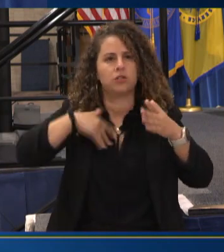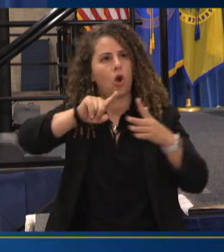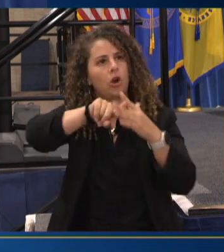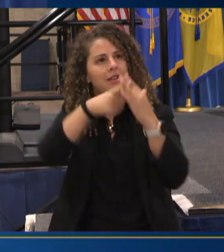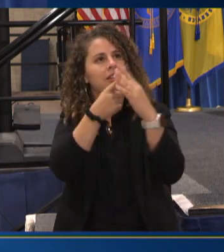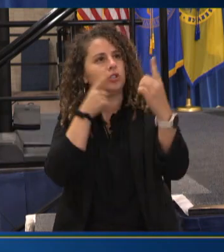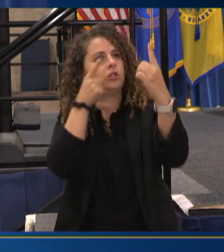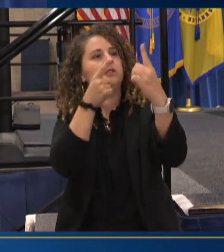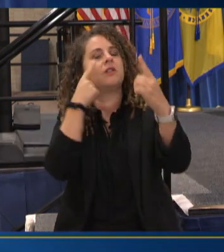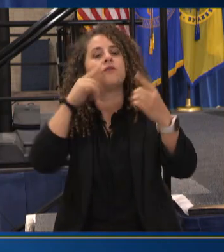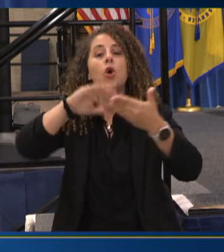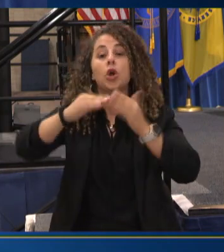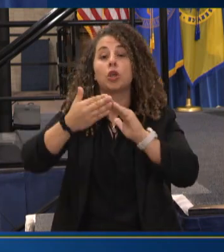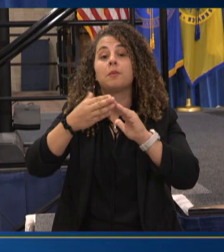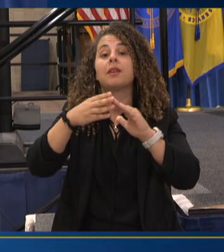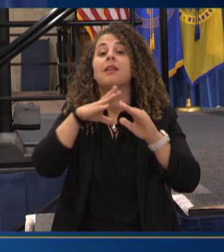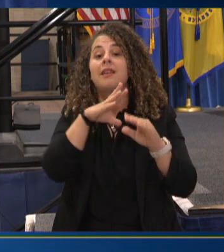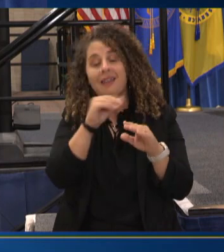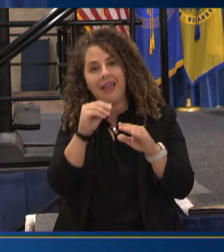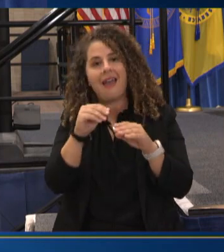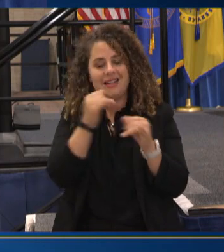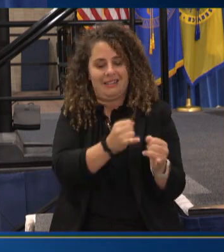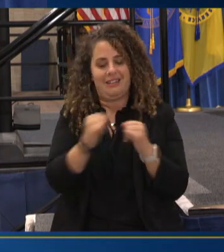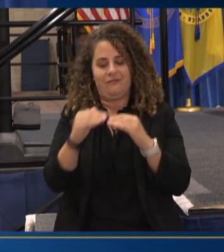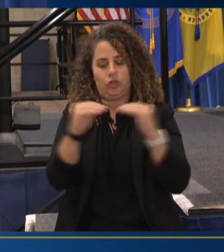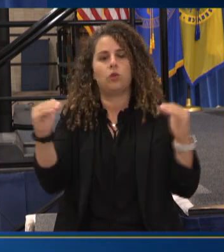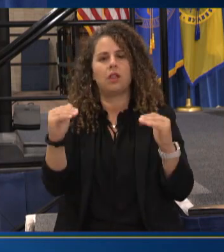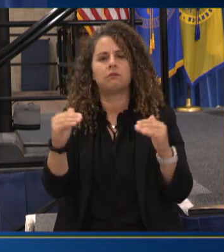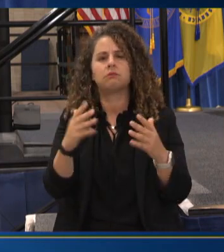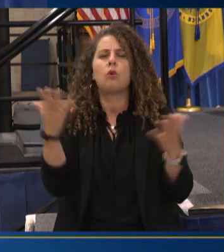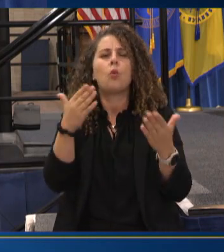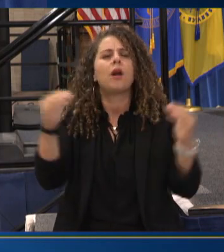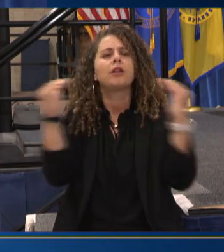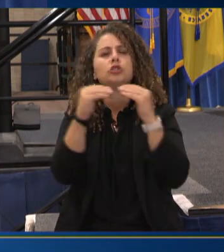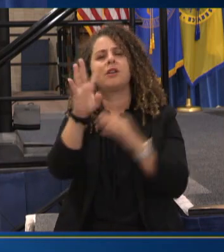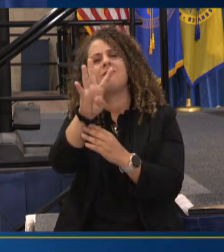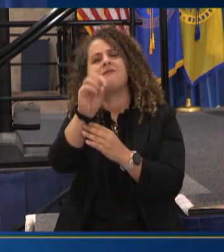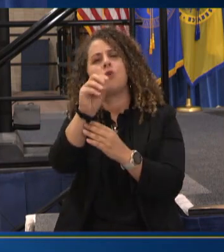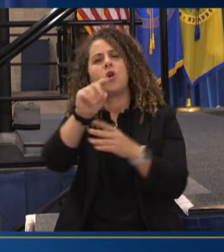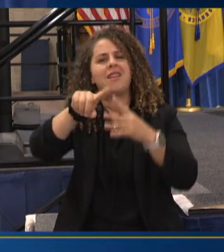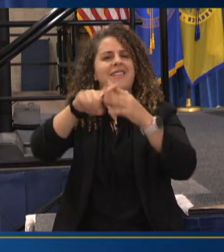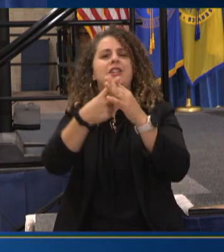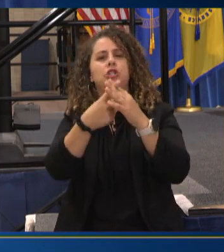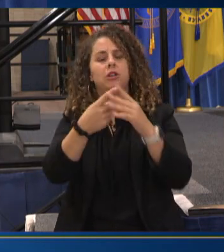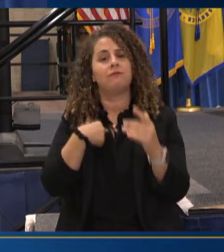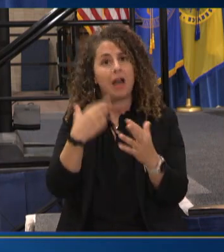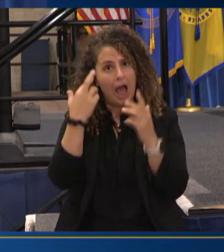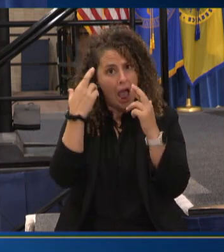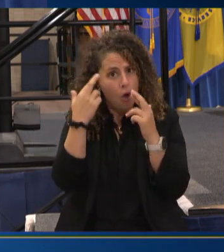individual level through what are the justice 40 initiatives? And I hope many of you have heard about that.